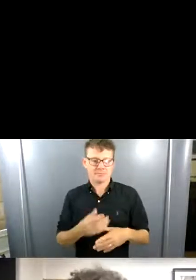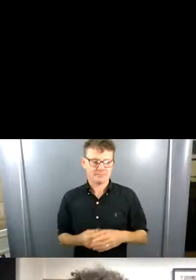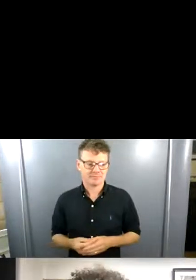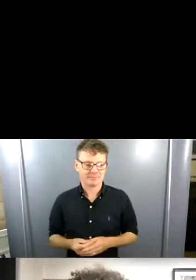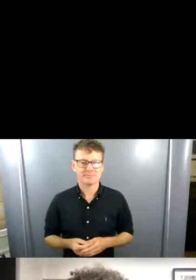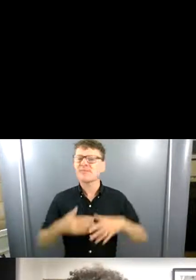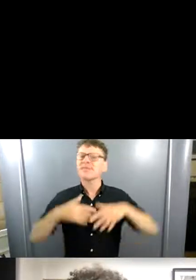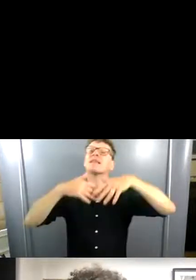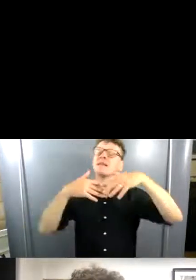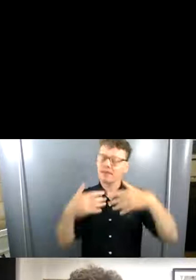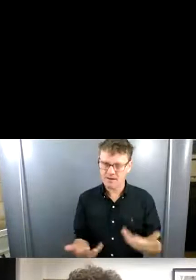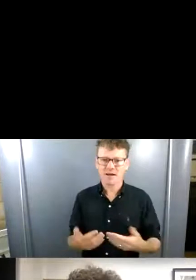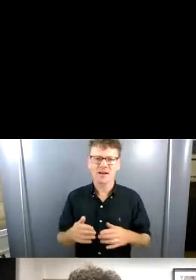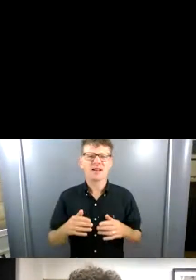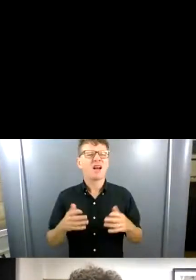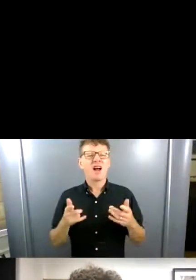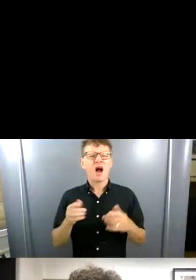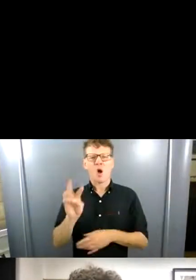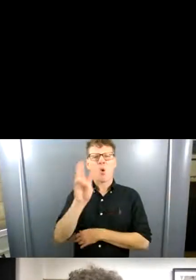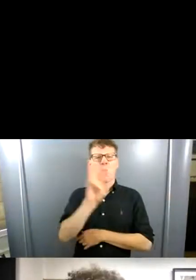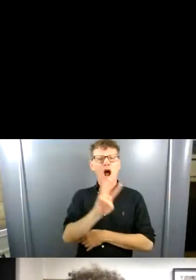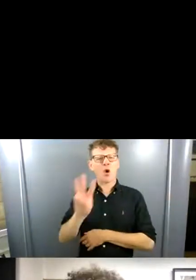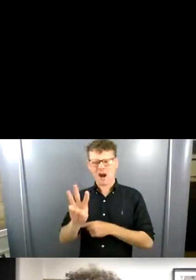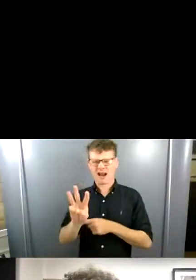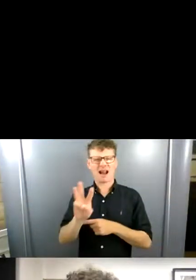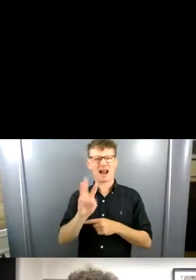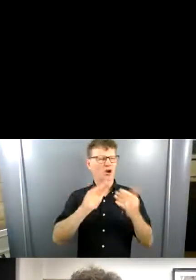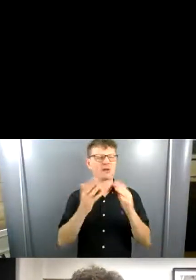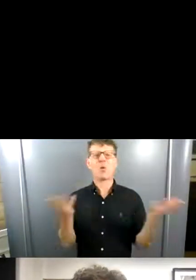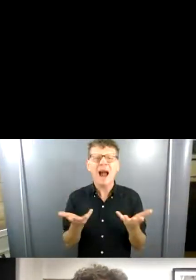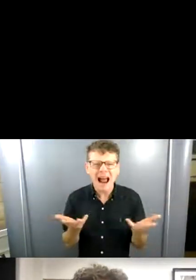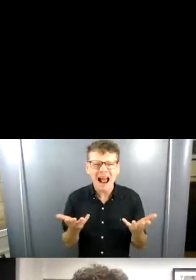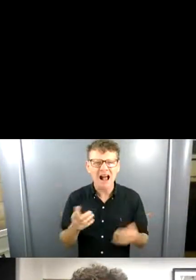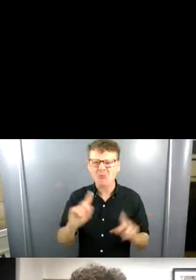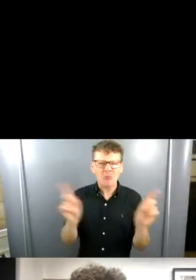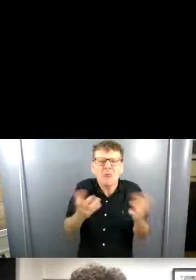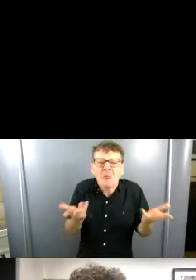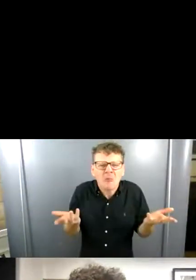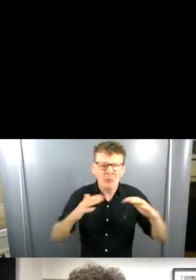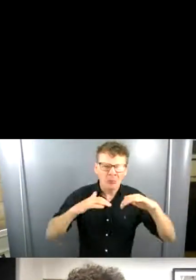so where and what is Warruwi what do we use the name of South Goulburn island